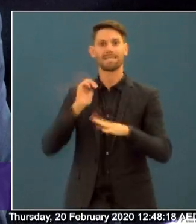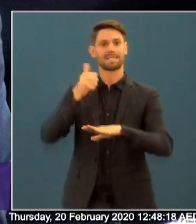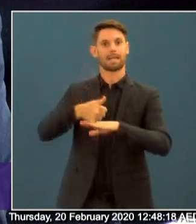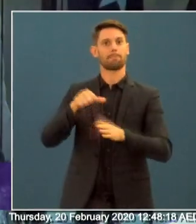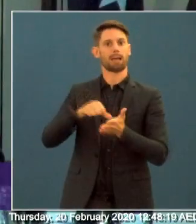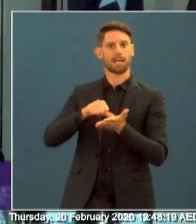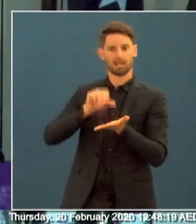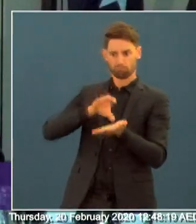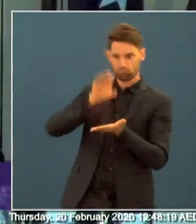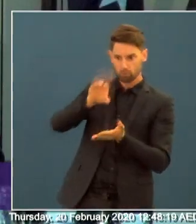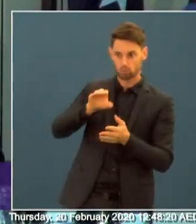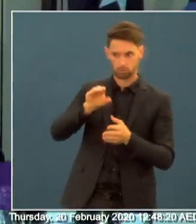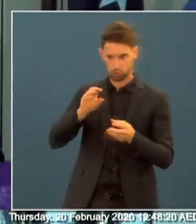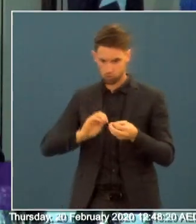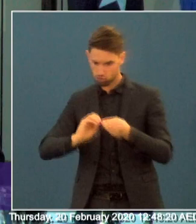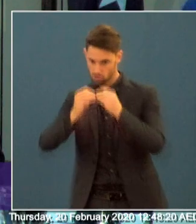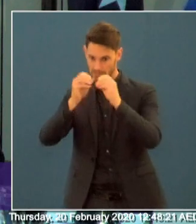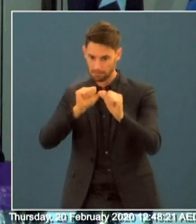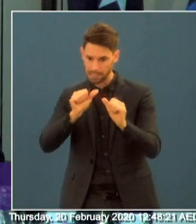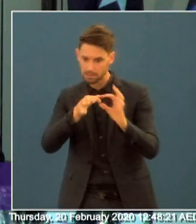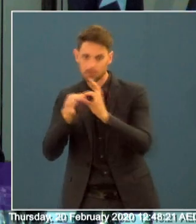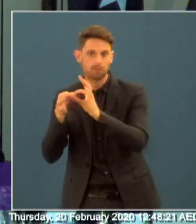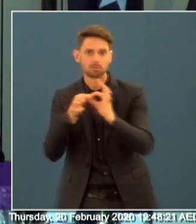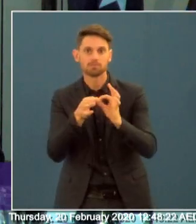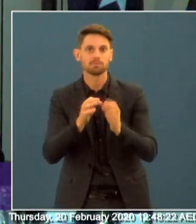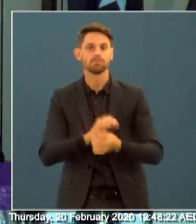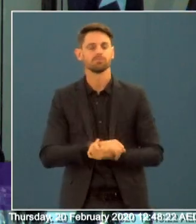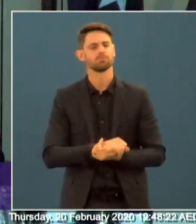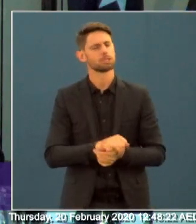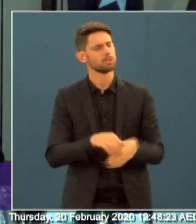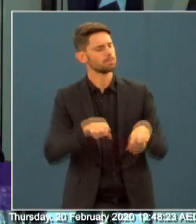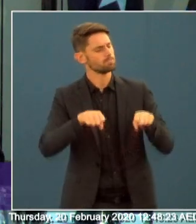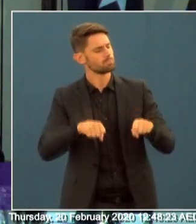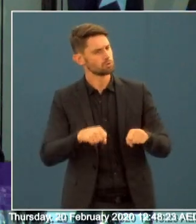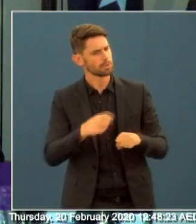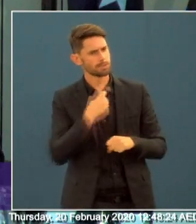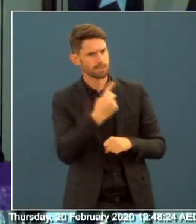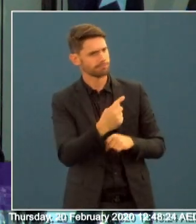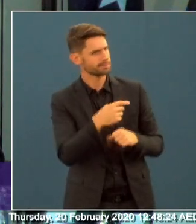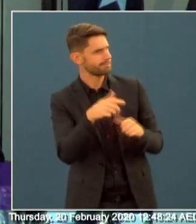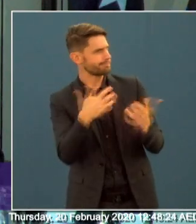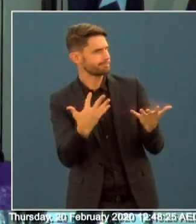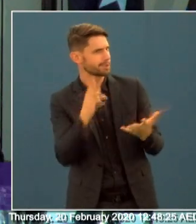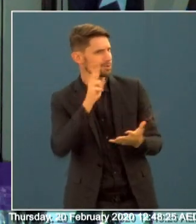It sounds like there should be something national